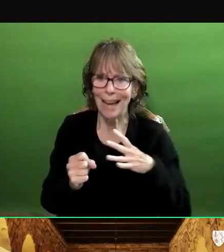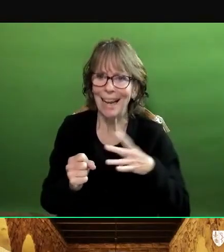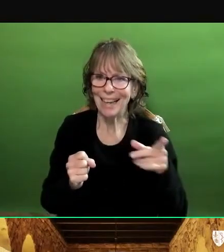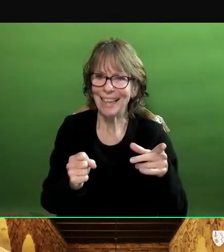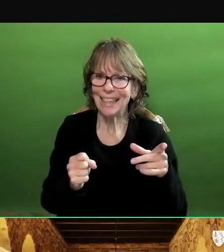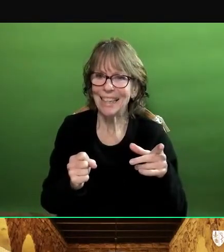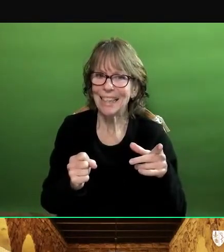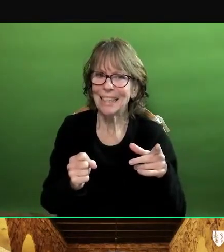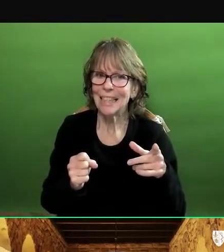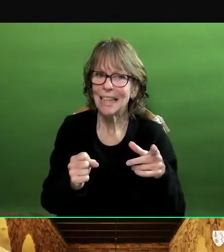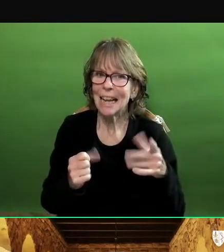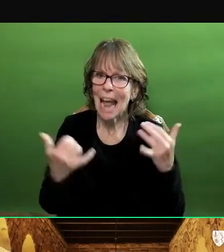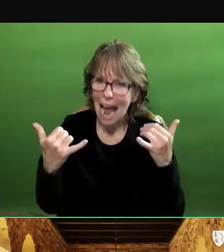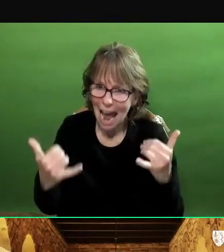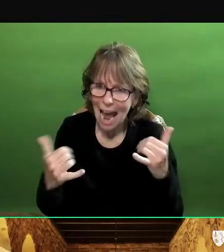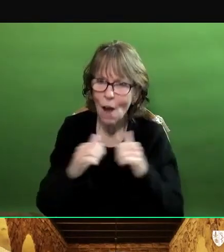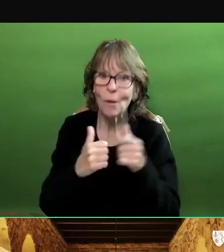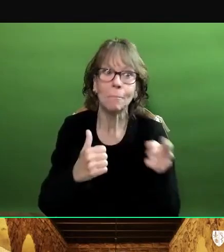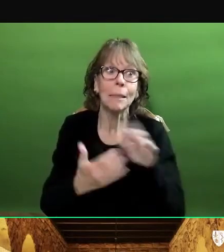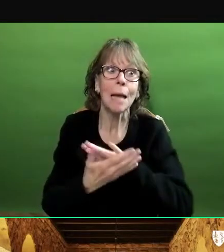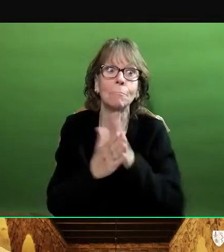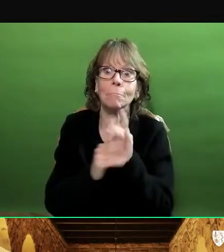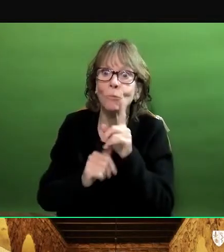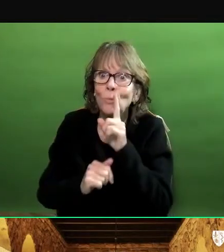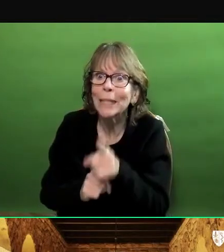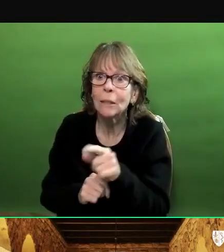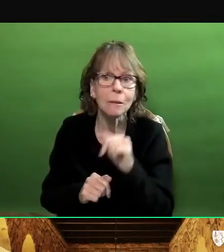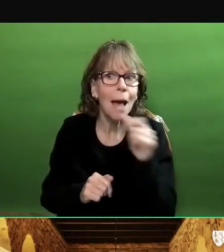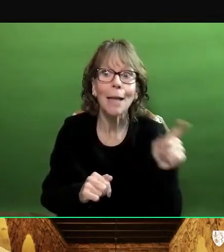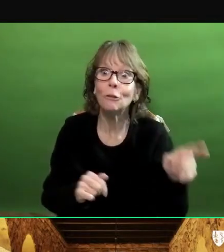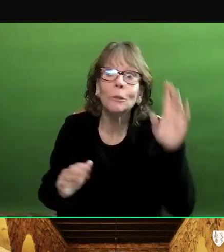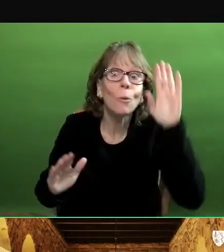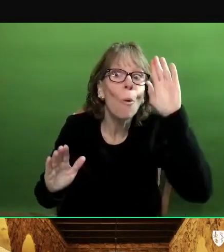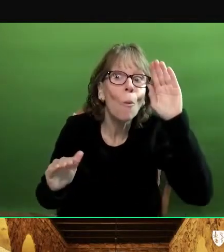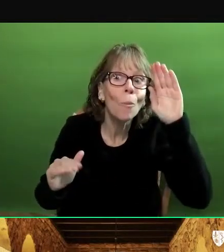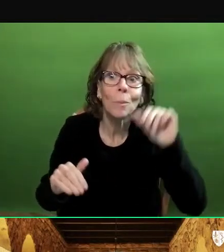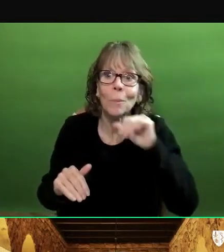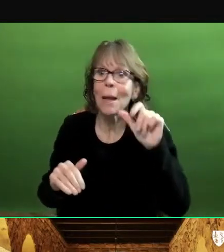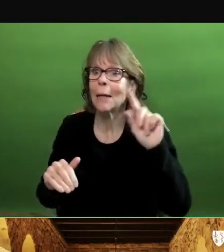and the promise. Whoops, I do not want to share my slides with you,